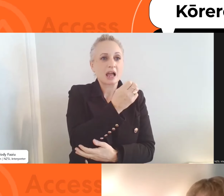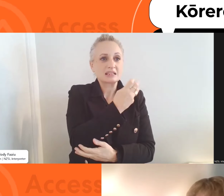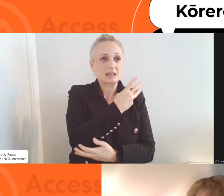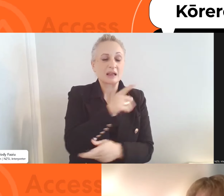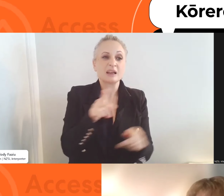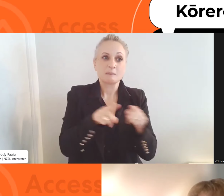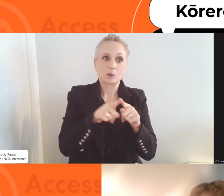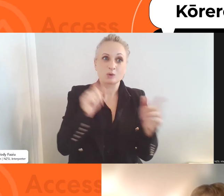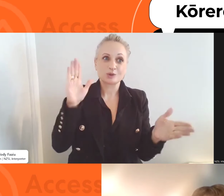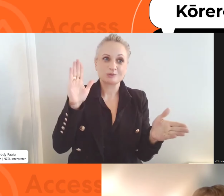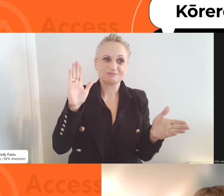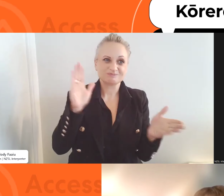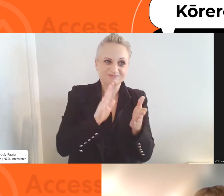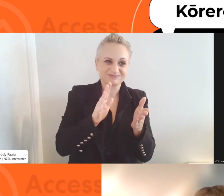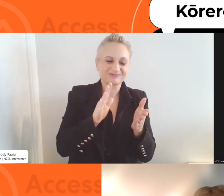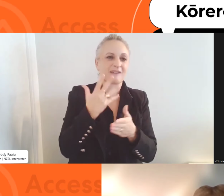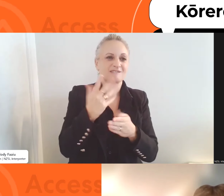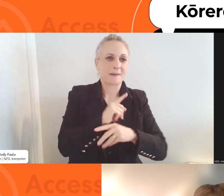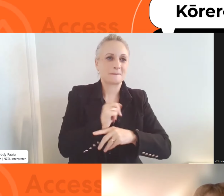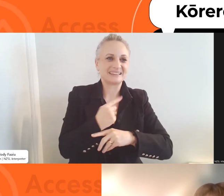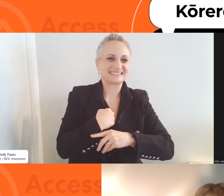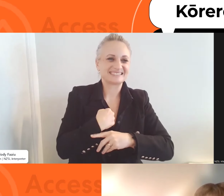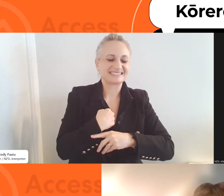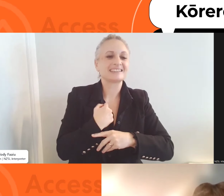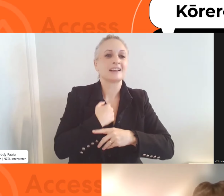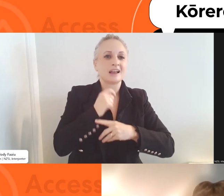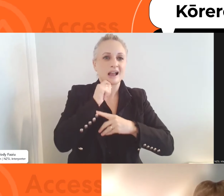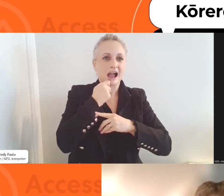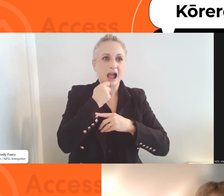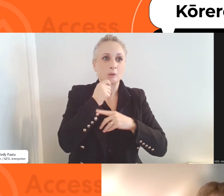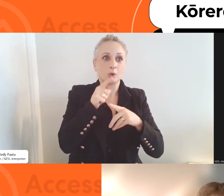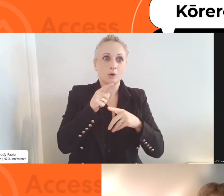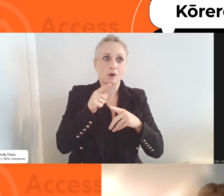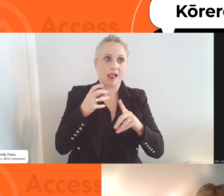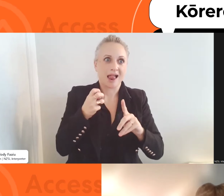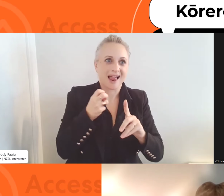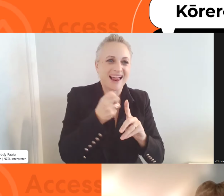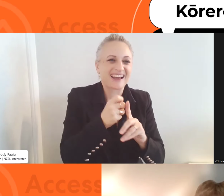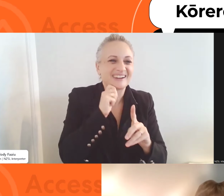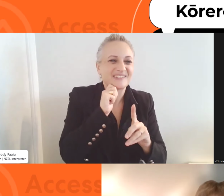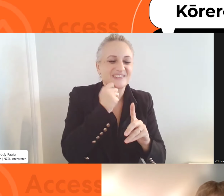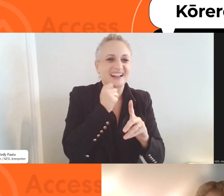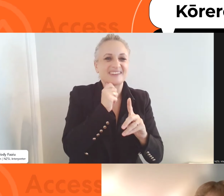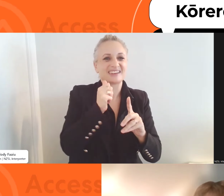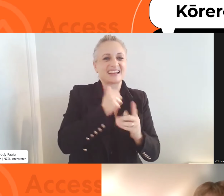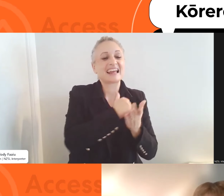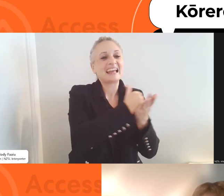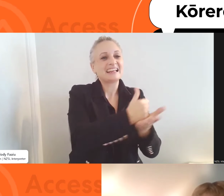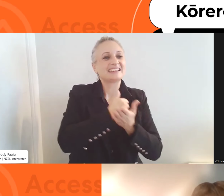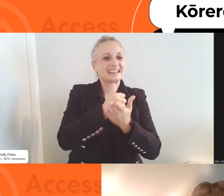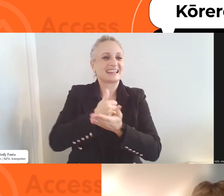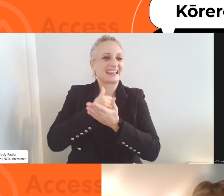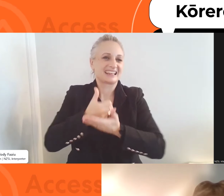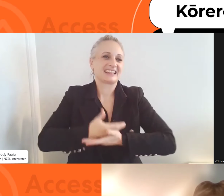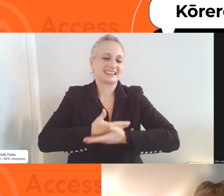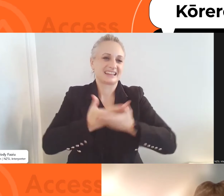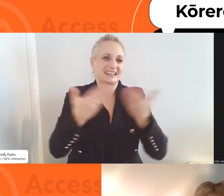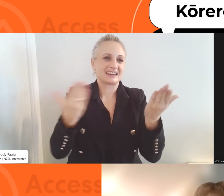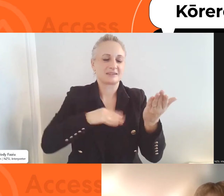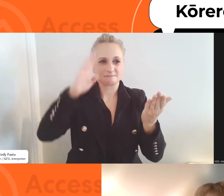so I will be probably scratching the surface. But tēnā koutou, tēnā